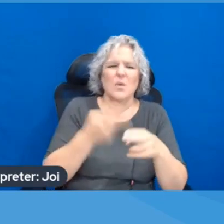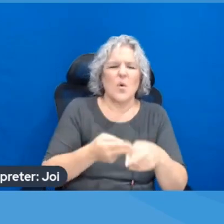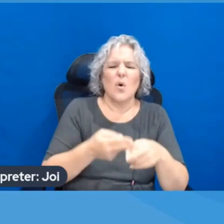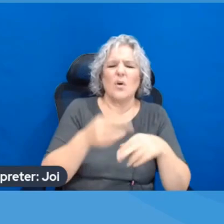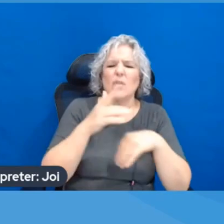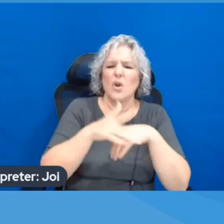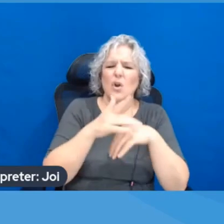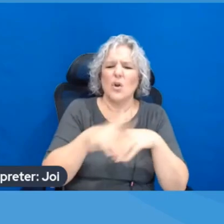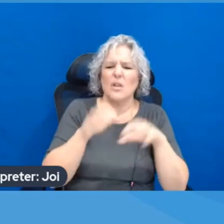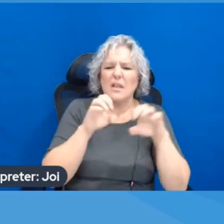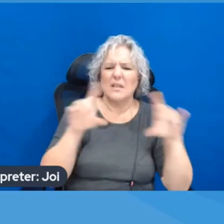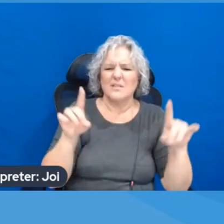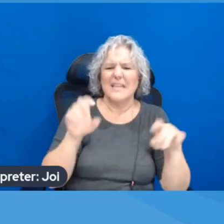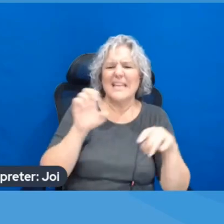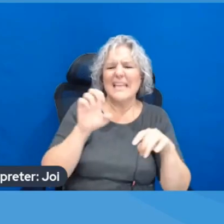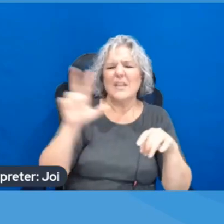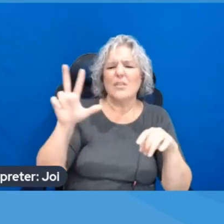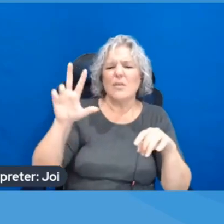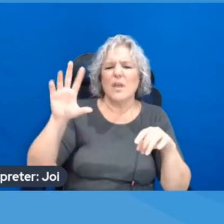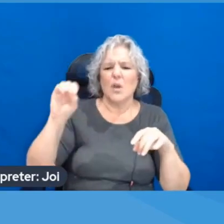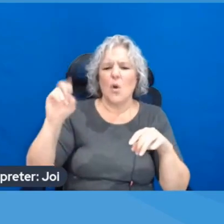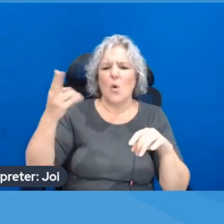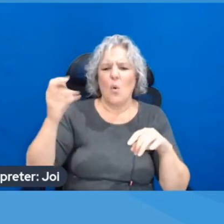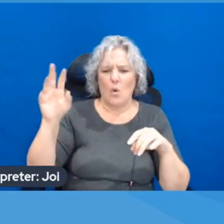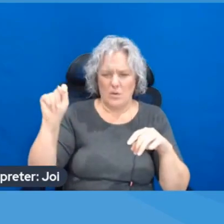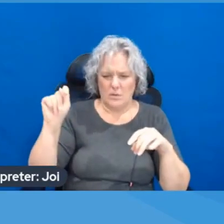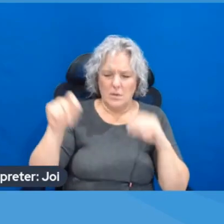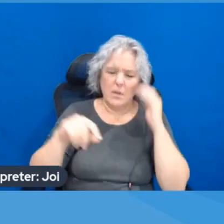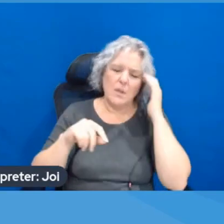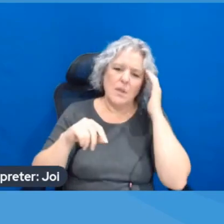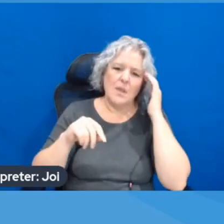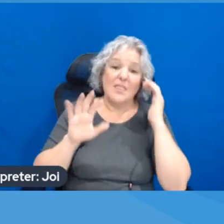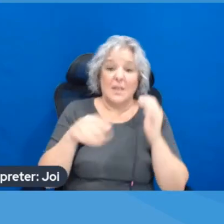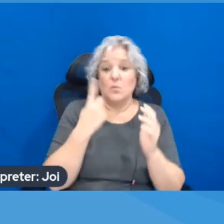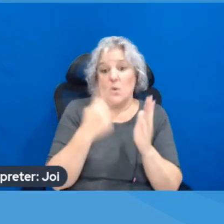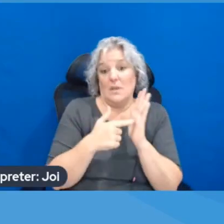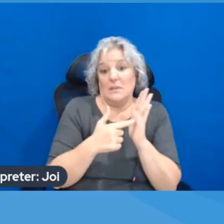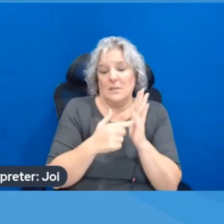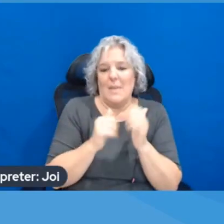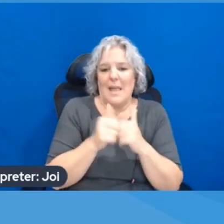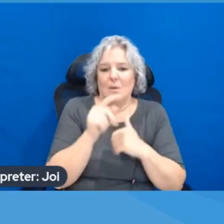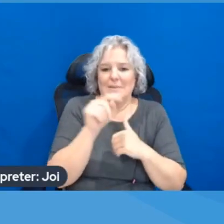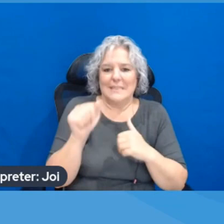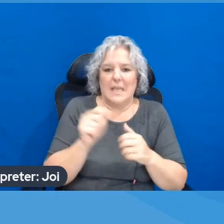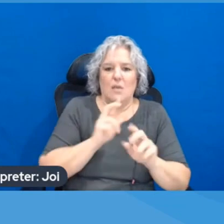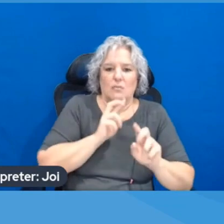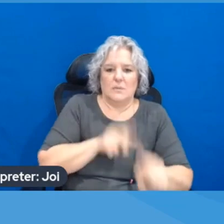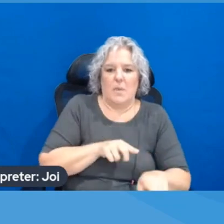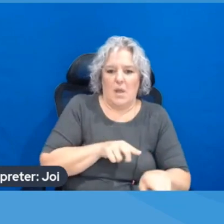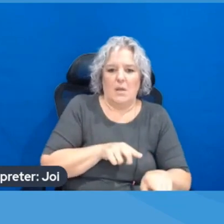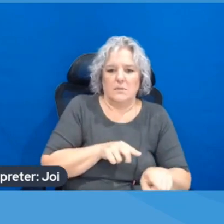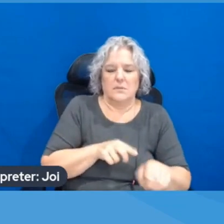or the E3 Cohort. This is an example of how TA support is responsive and informed by data.